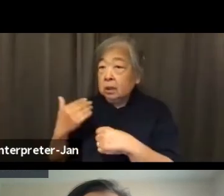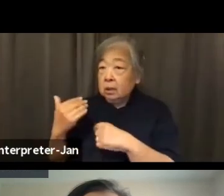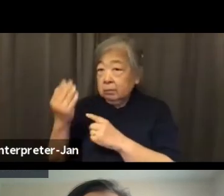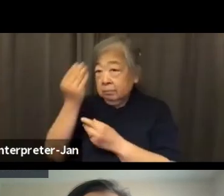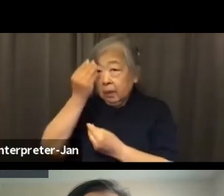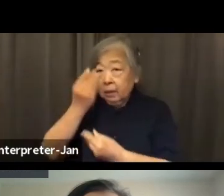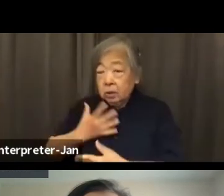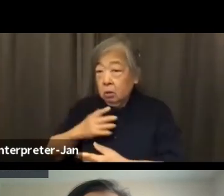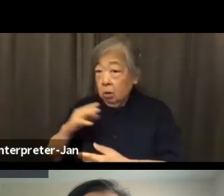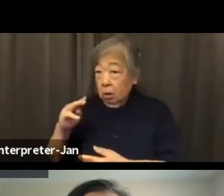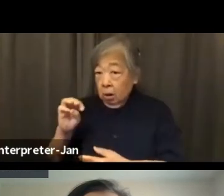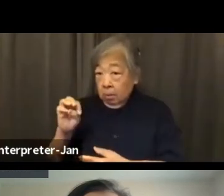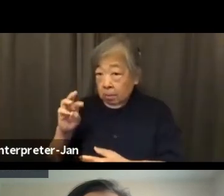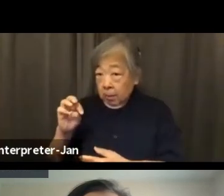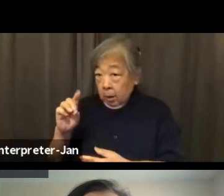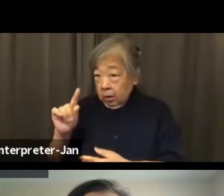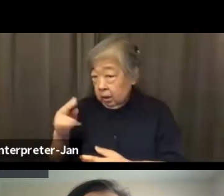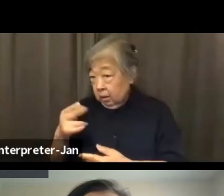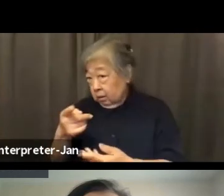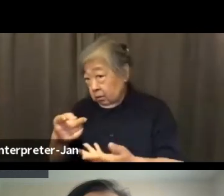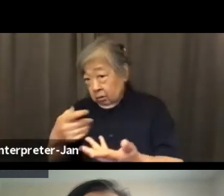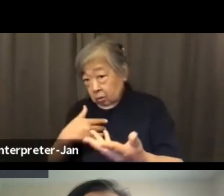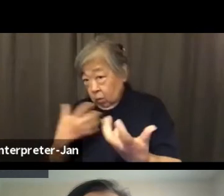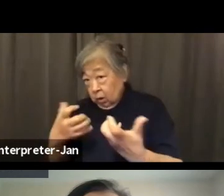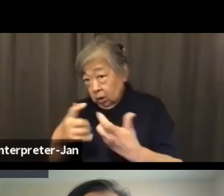Meredith, I didn't know if there was anything else you wanted to add about the resources